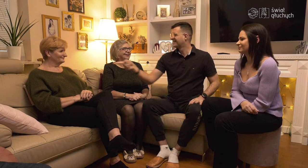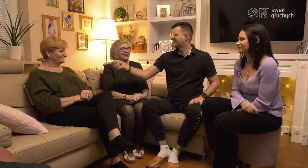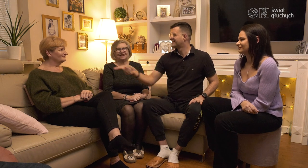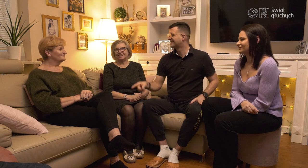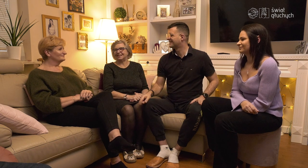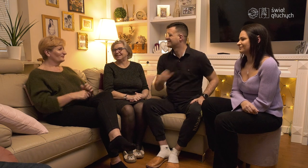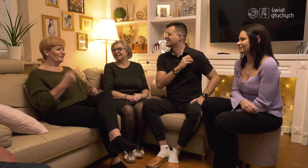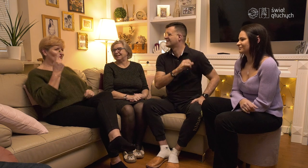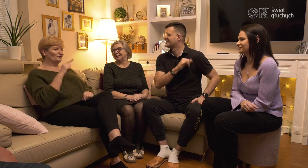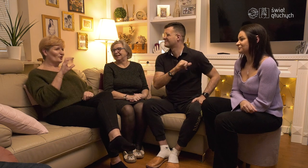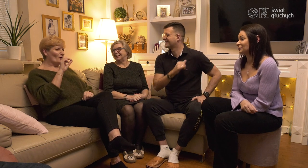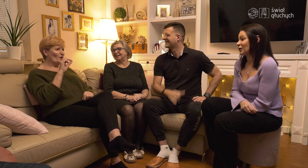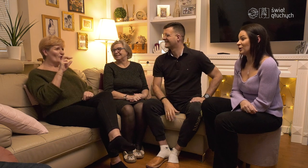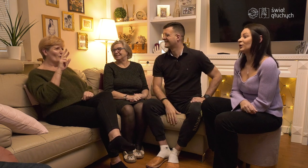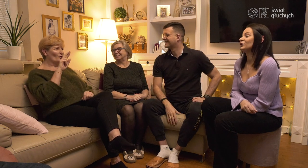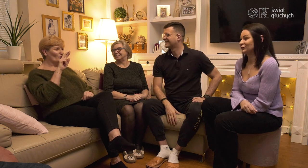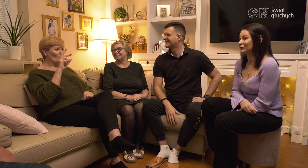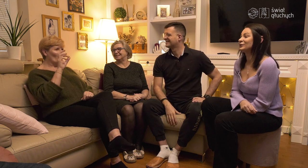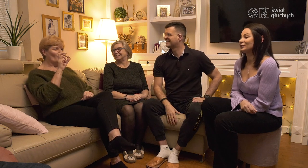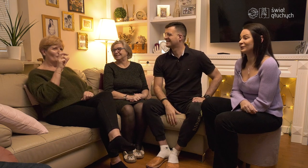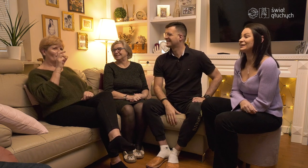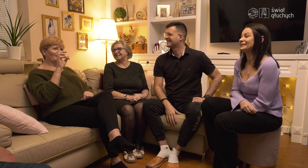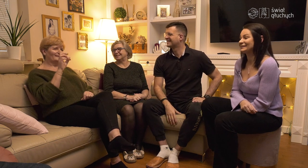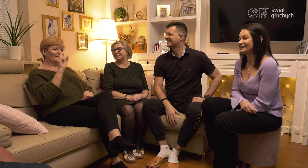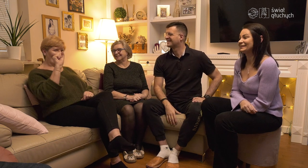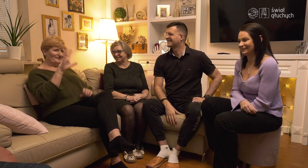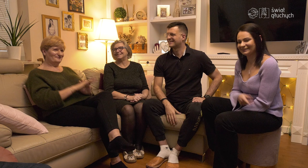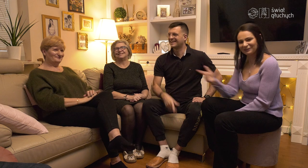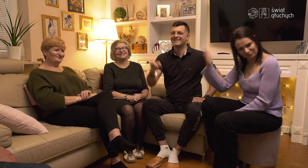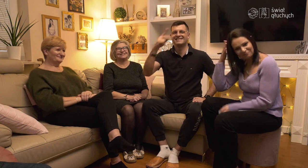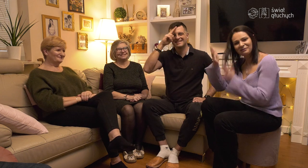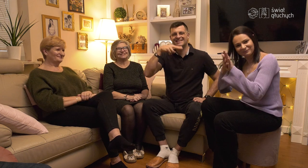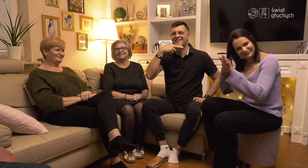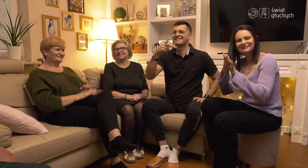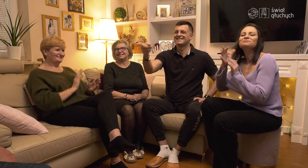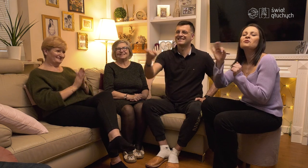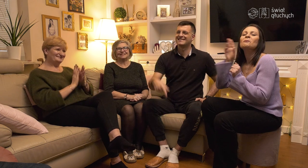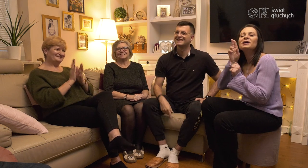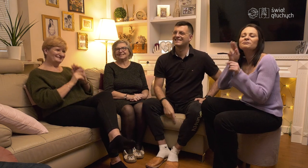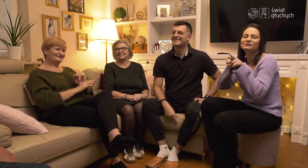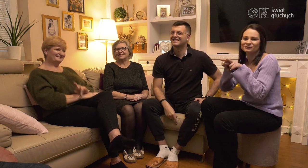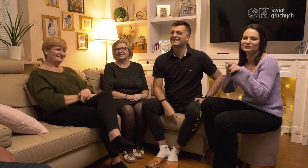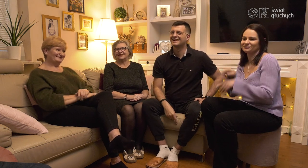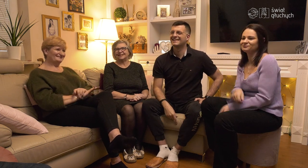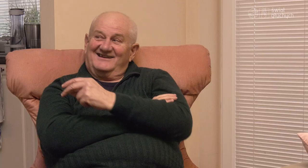[Rafał]: And you? [Dorota]: I’m D o r o t a. [Monika]: As you can see she can sign, she's my mother's sister. [Rafał]: Dad, what's your name?